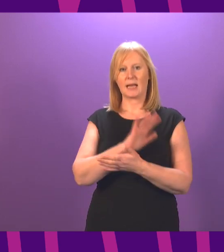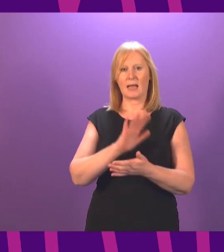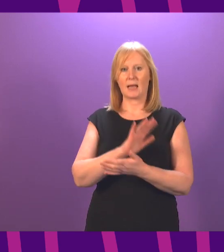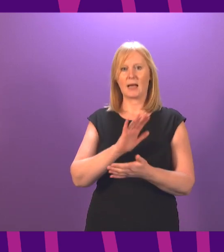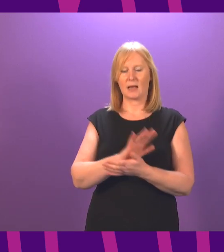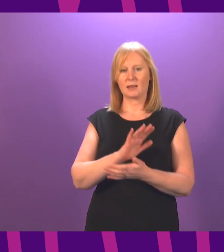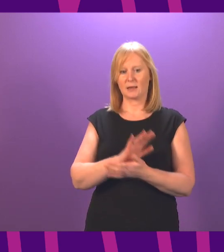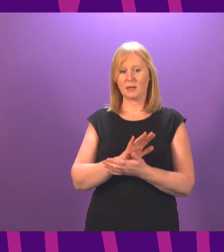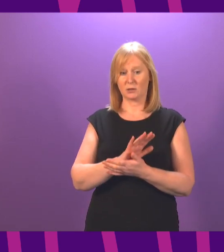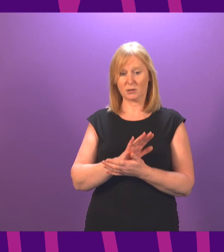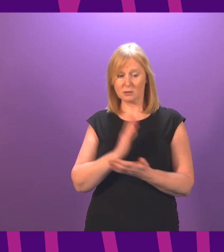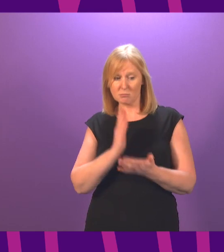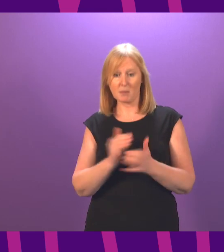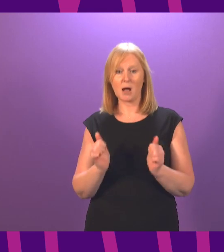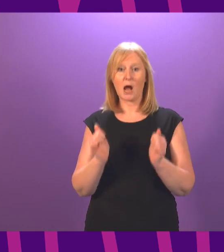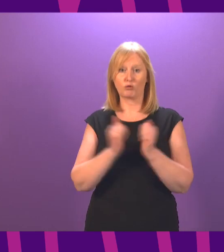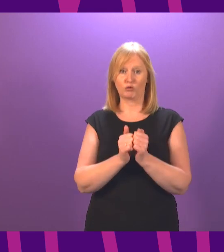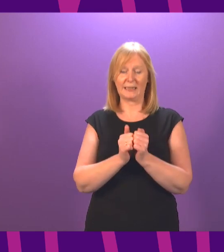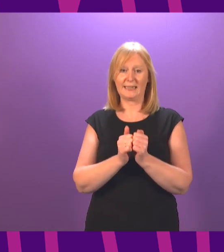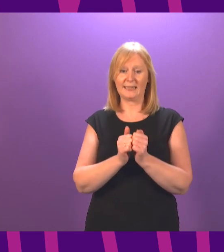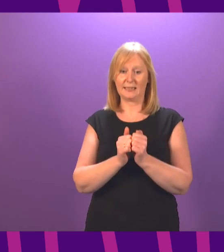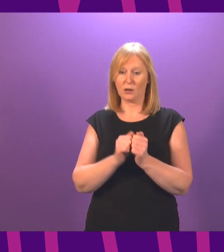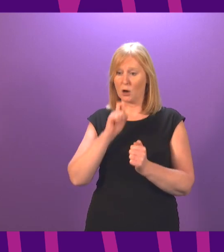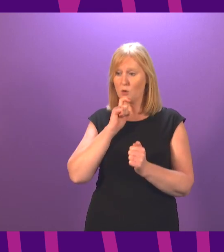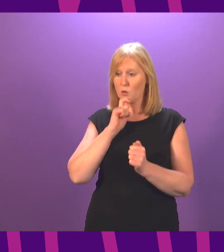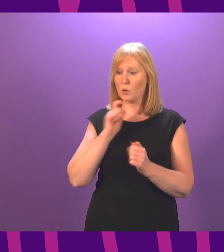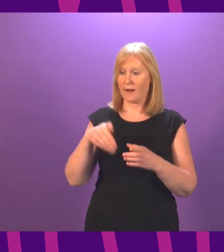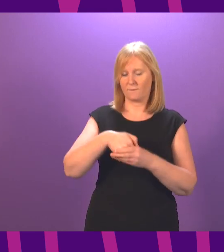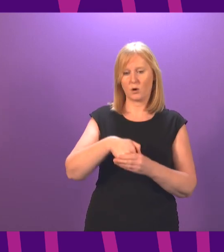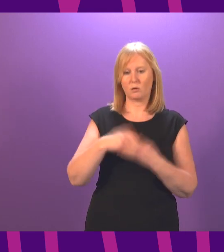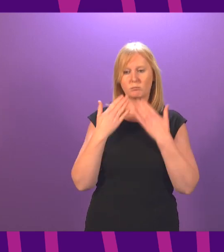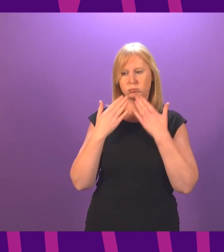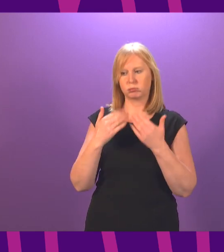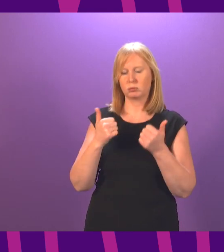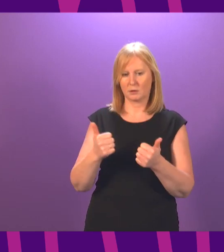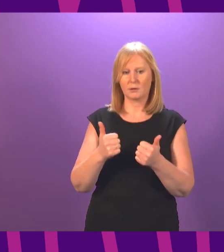with that and thank all those who are involved in the new service at the Vale of Leven hospital.